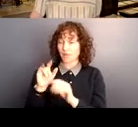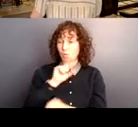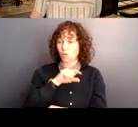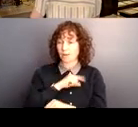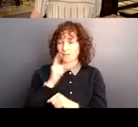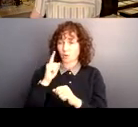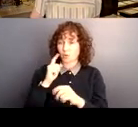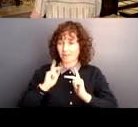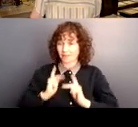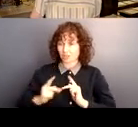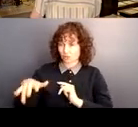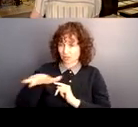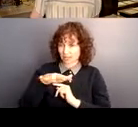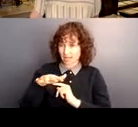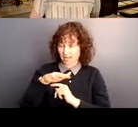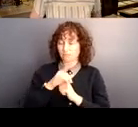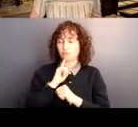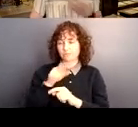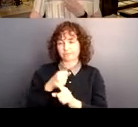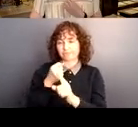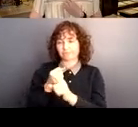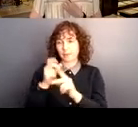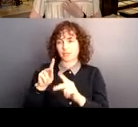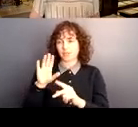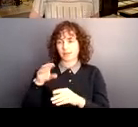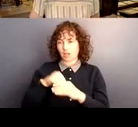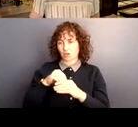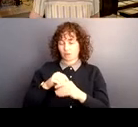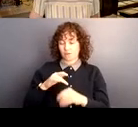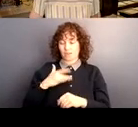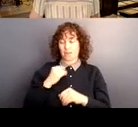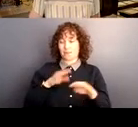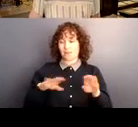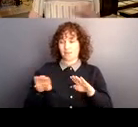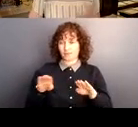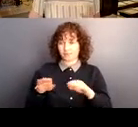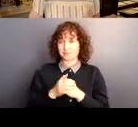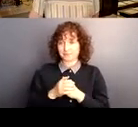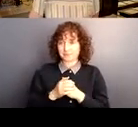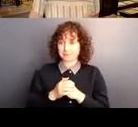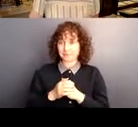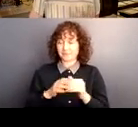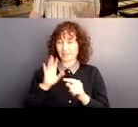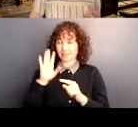and its atmosphere affect a person's inner feelings and behavior, and the perception of a spaces